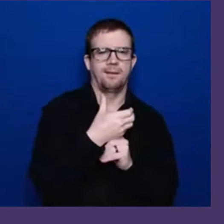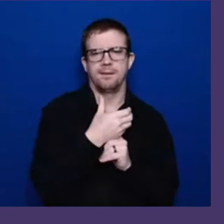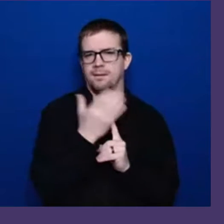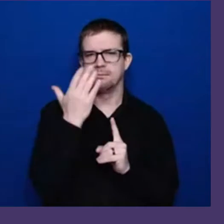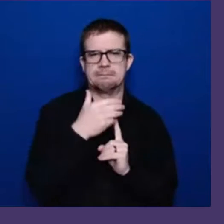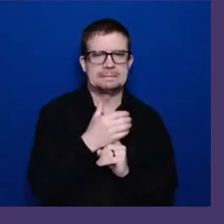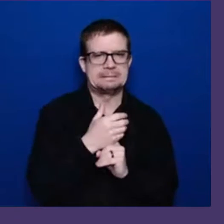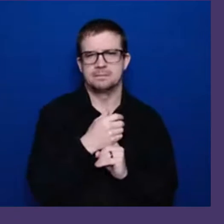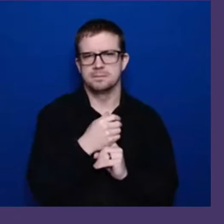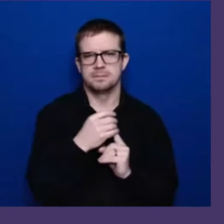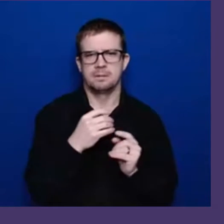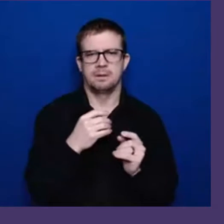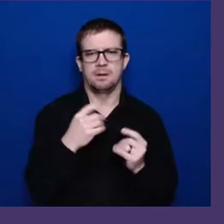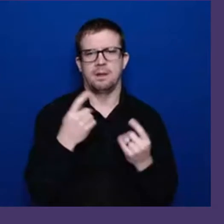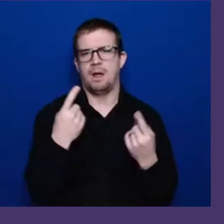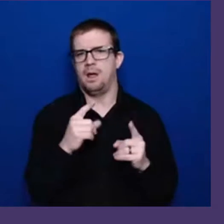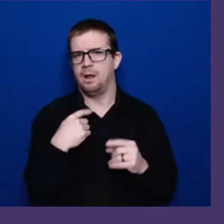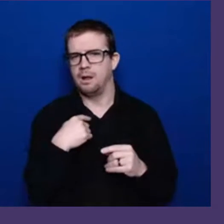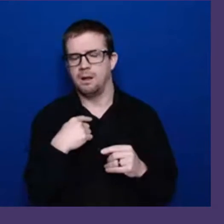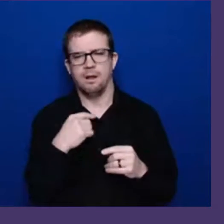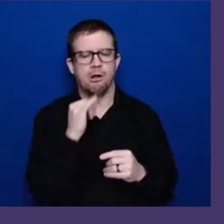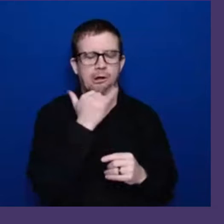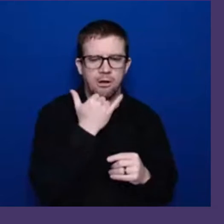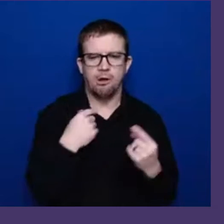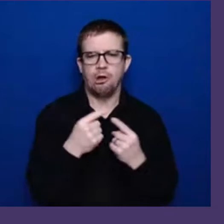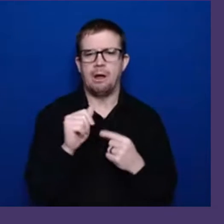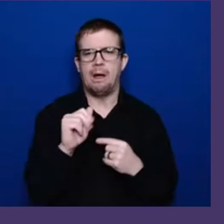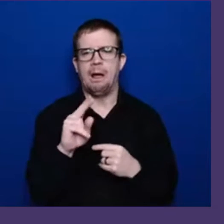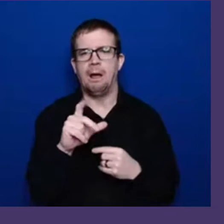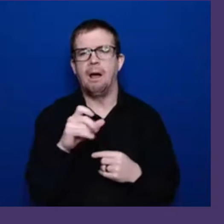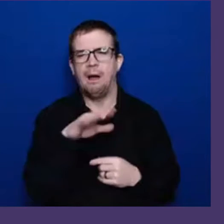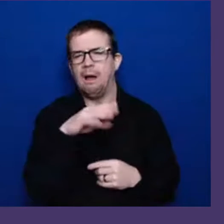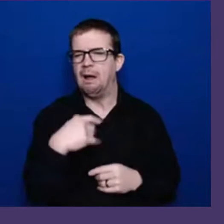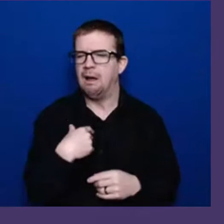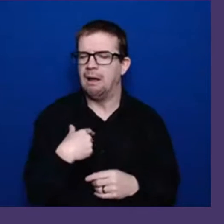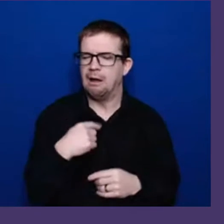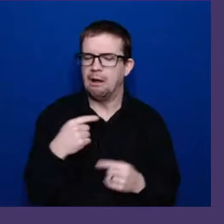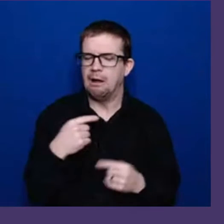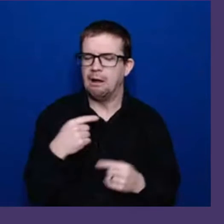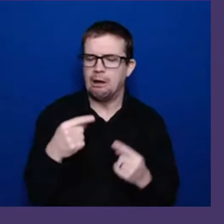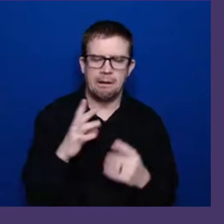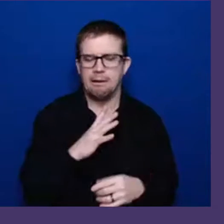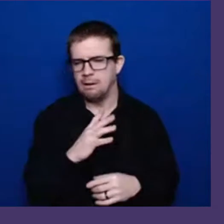I understand because there have been literally too many stories of